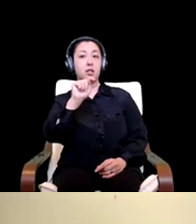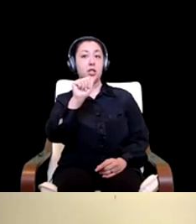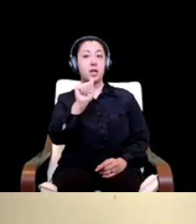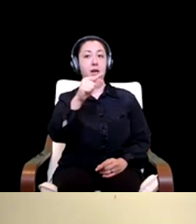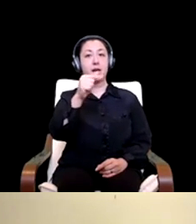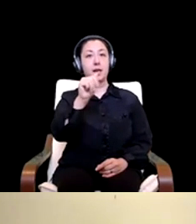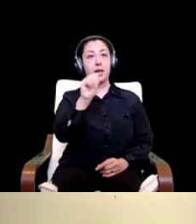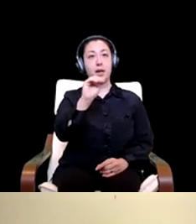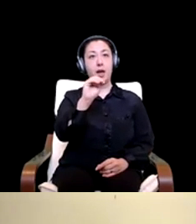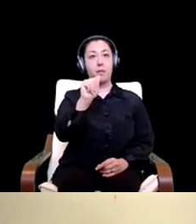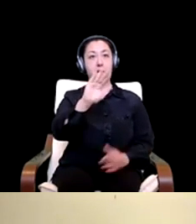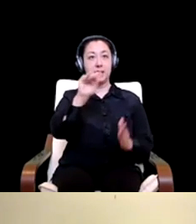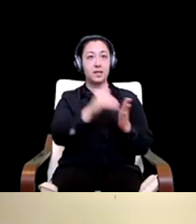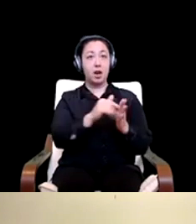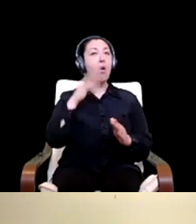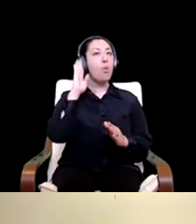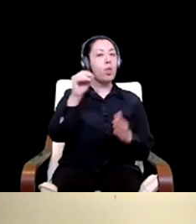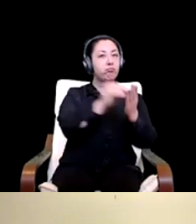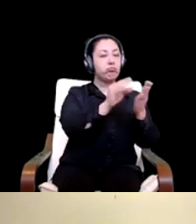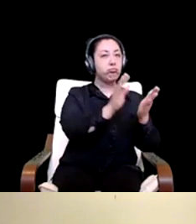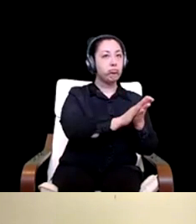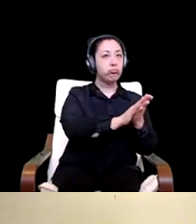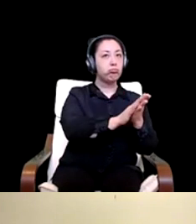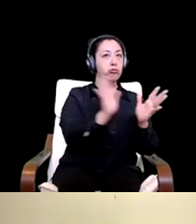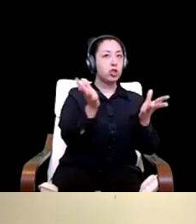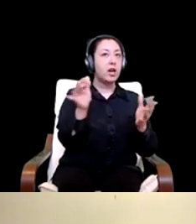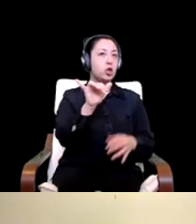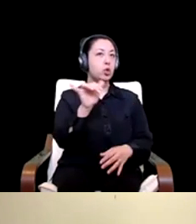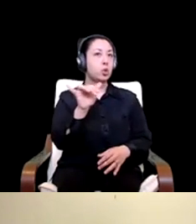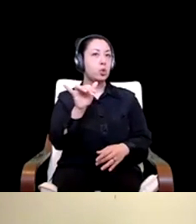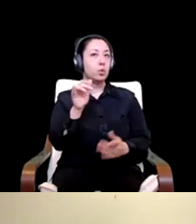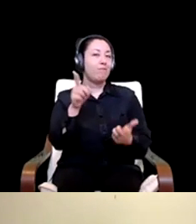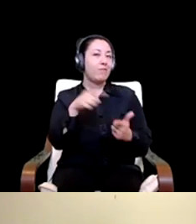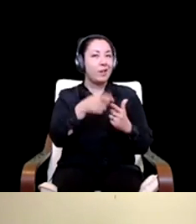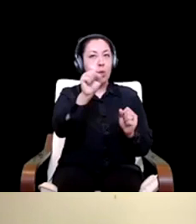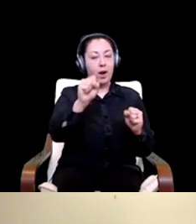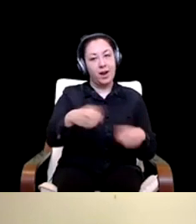did not see that in your email you can access that now as well.